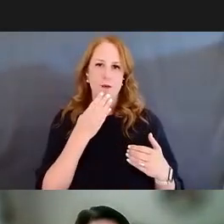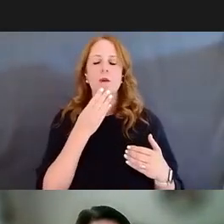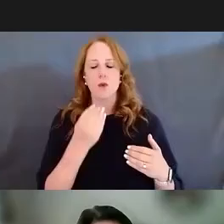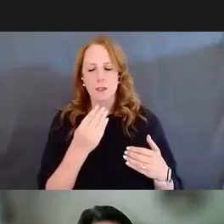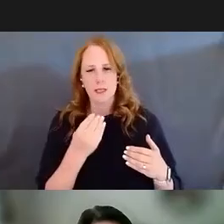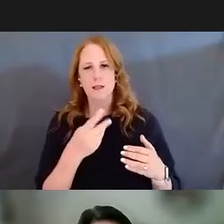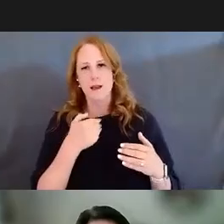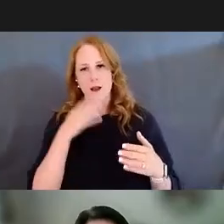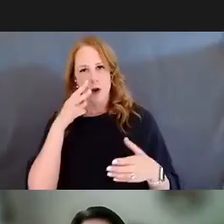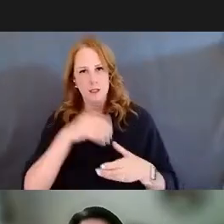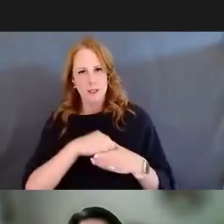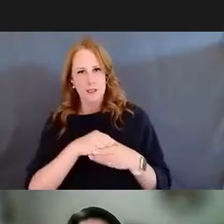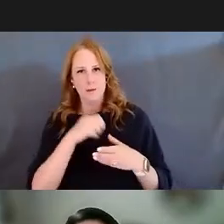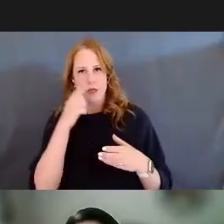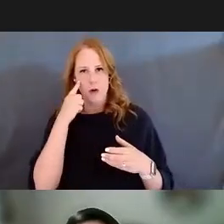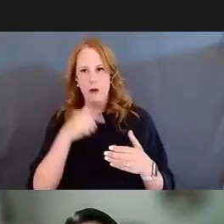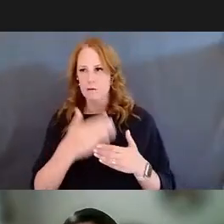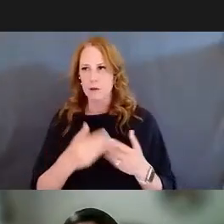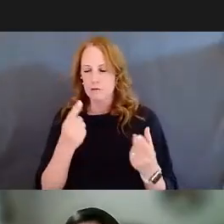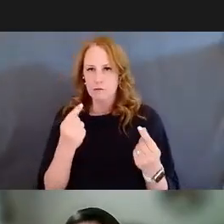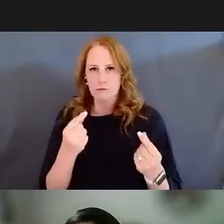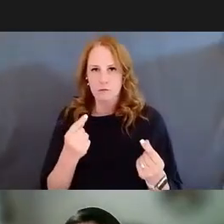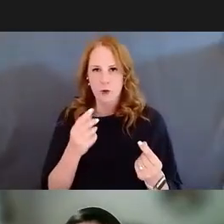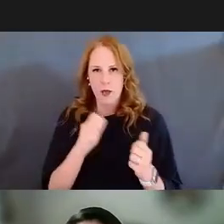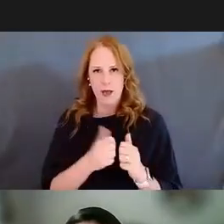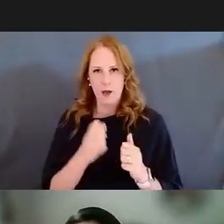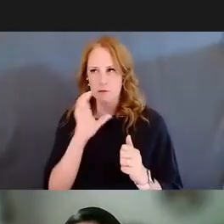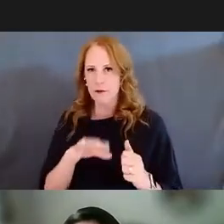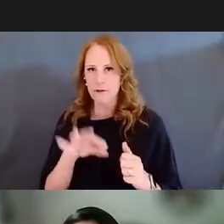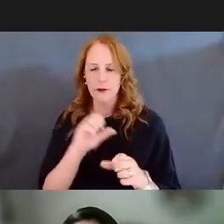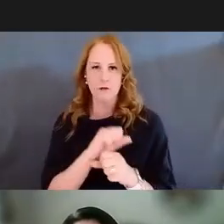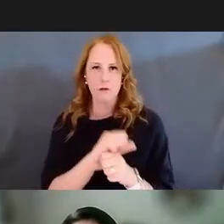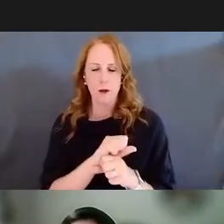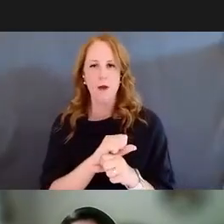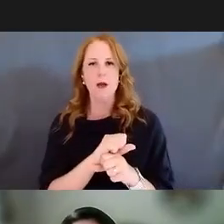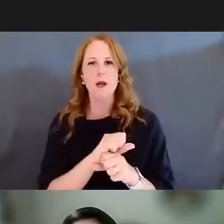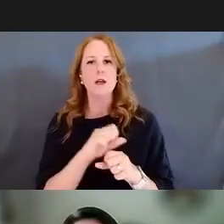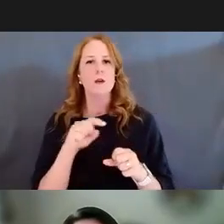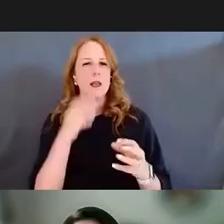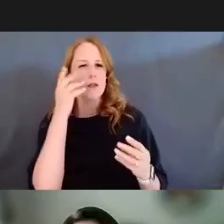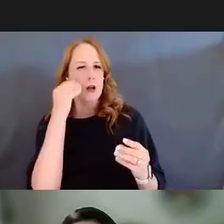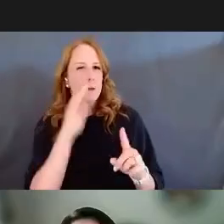school program ended. And this caused him to think a lot about his own impact because he not only